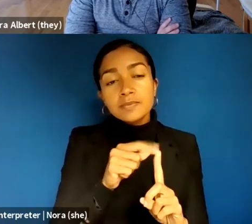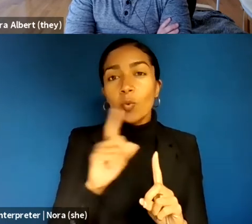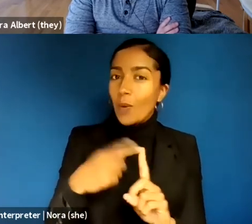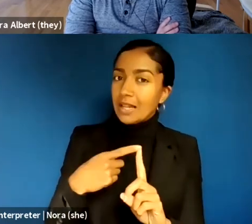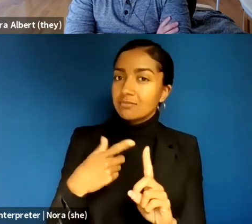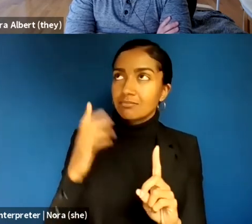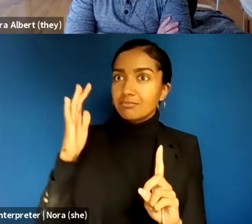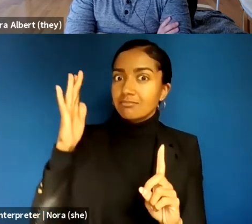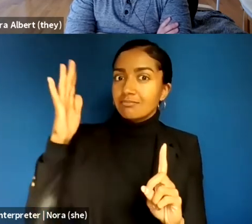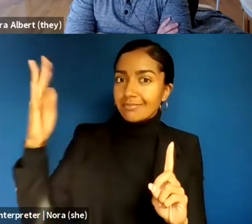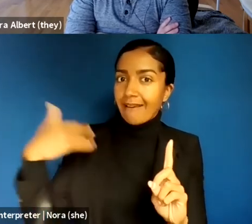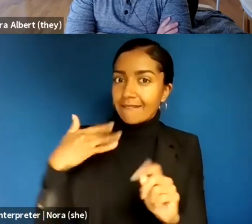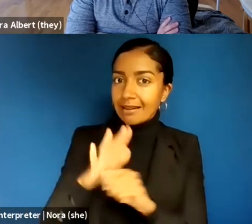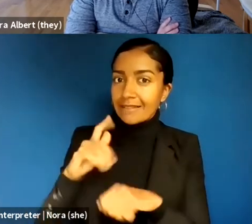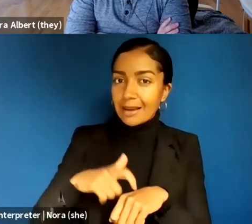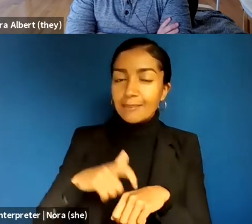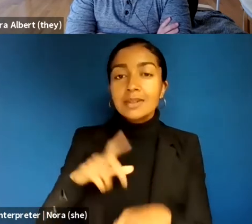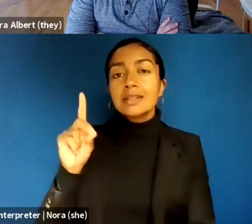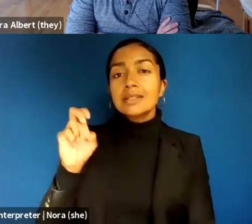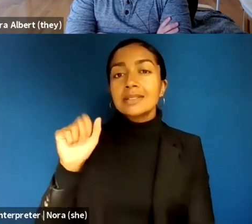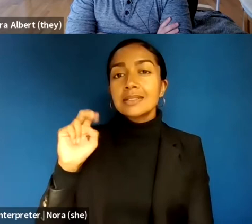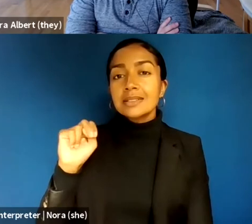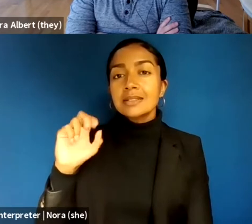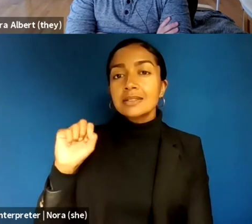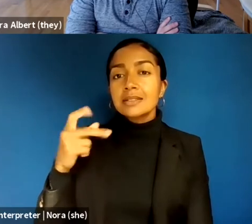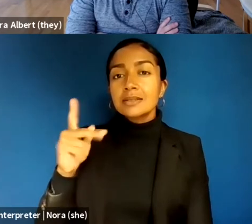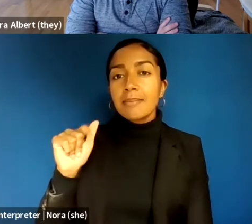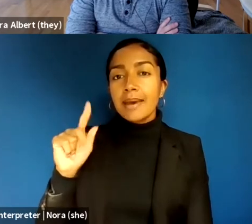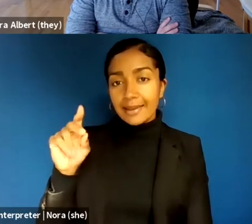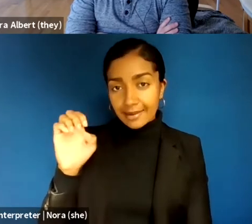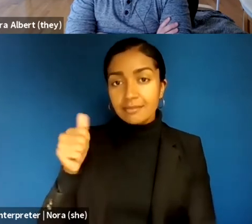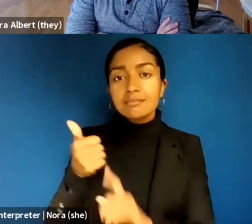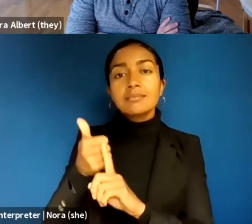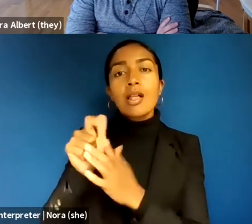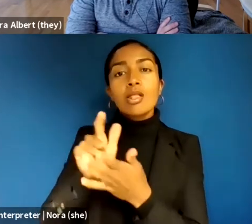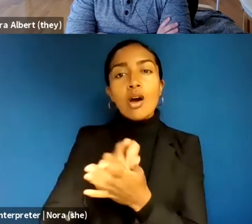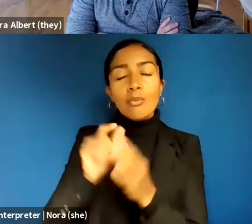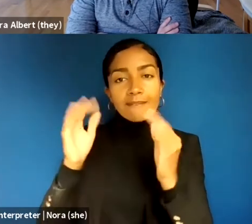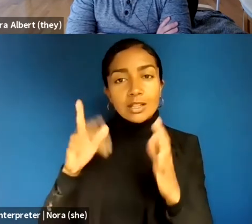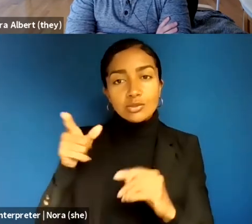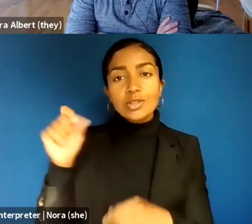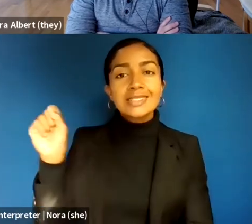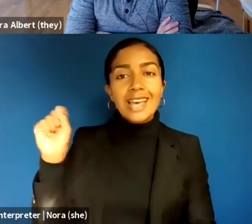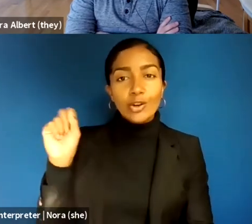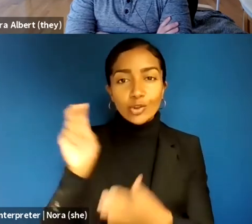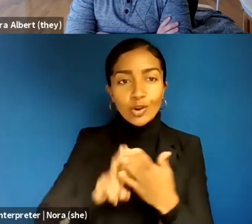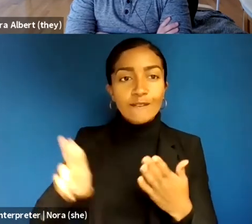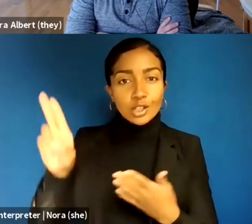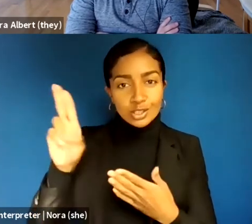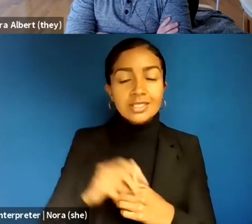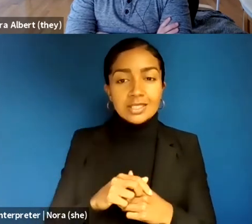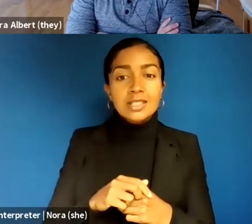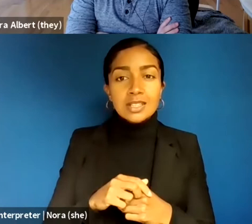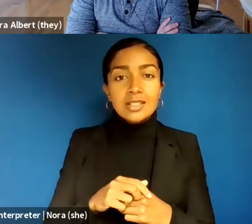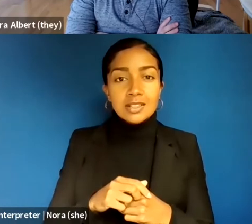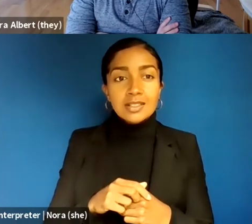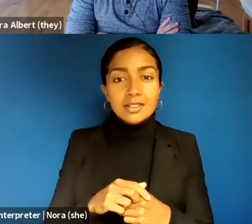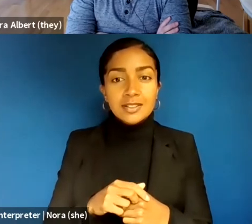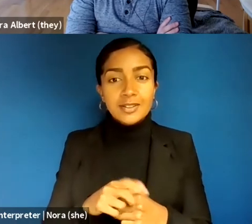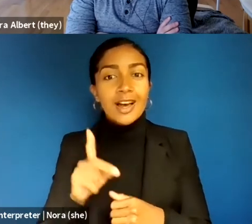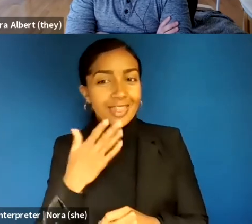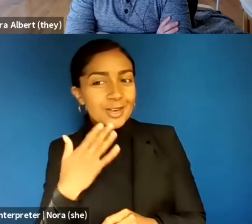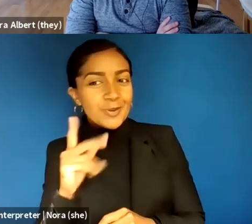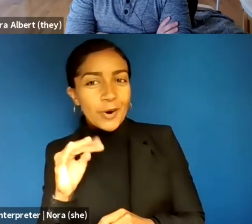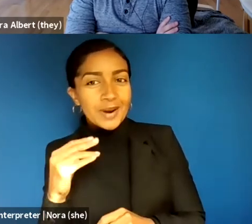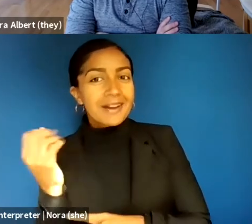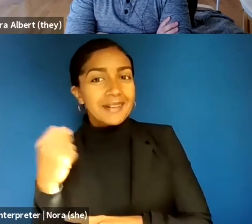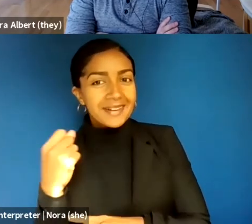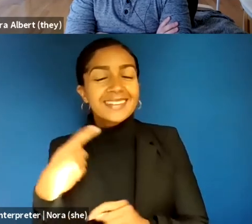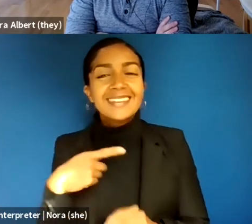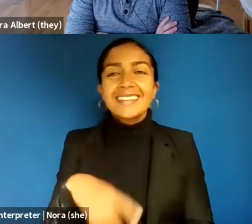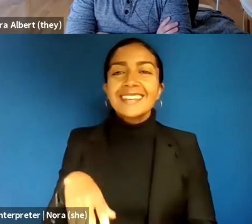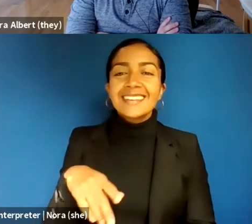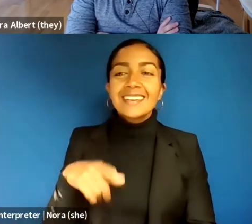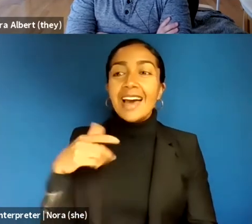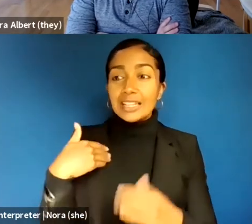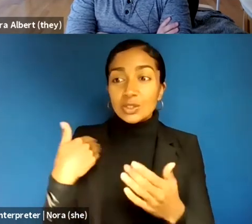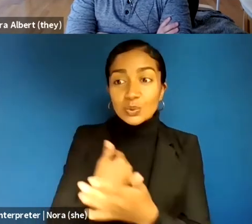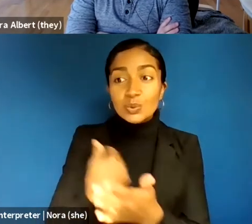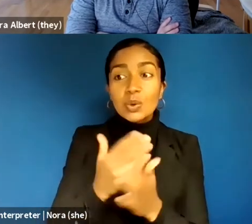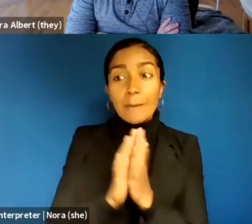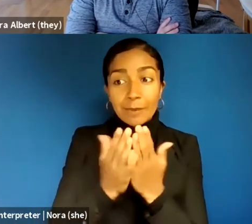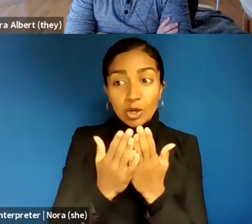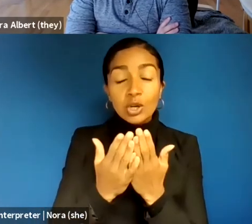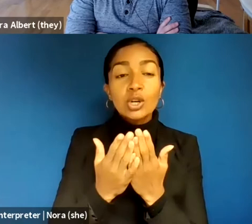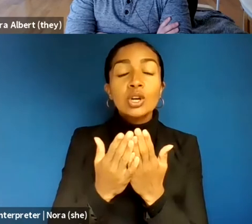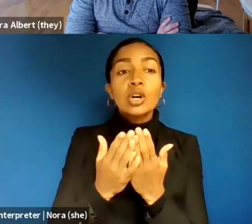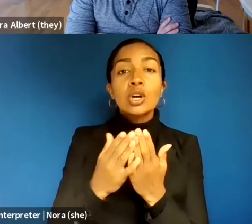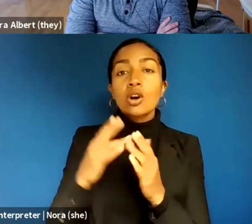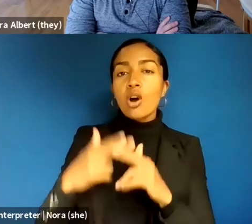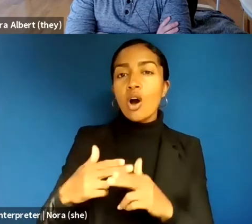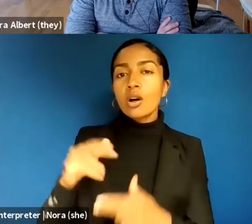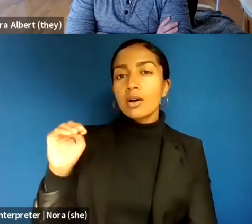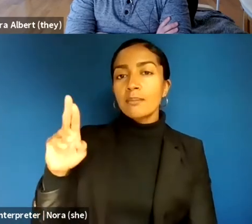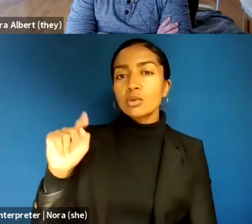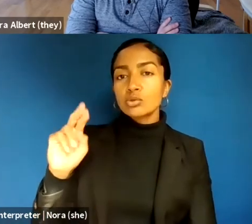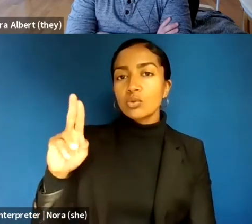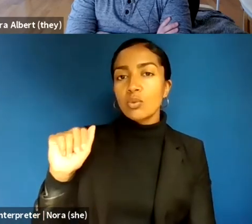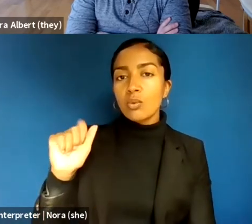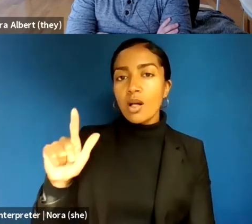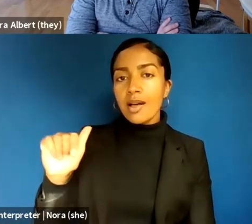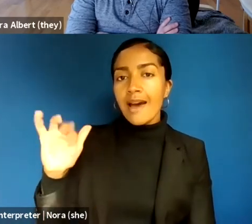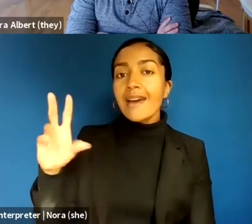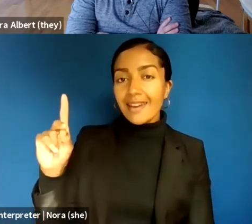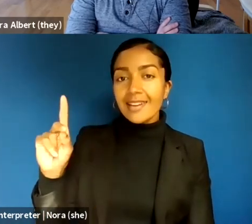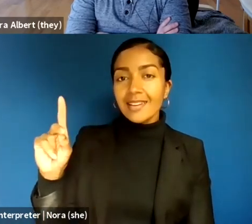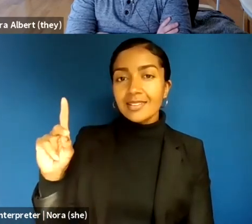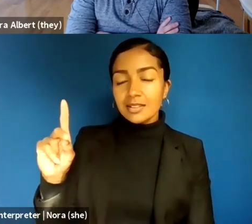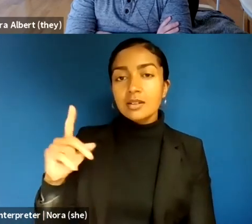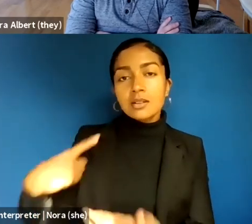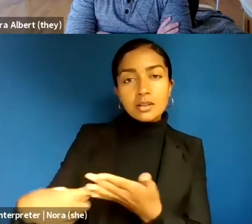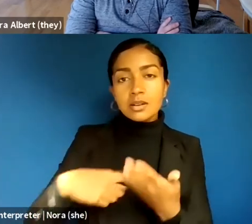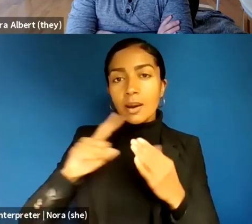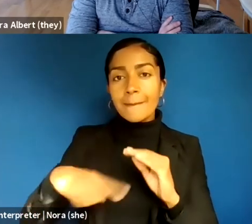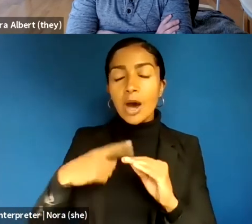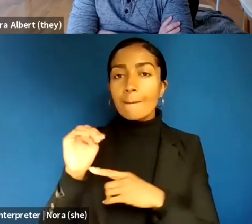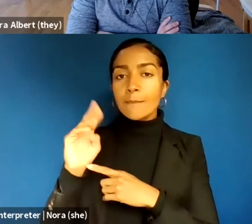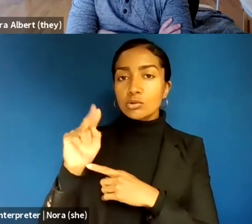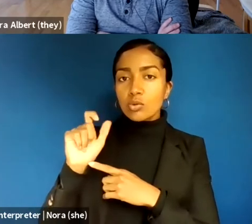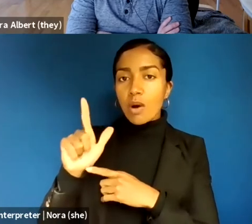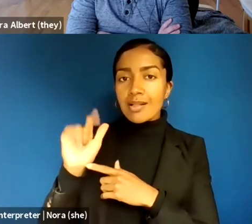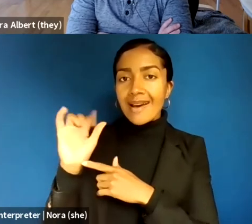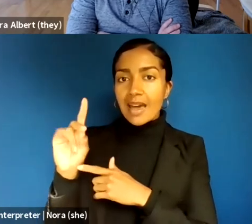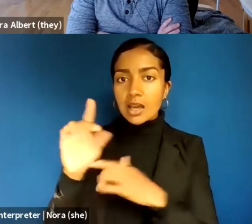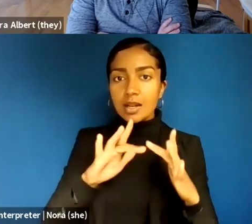And then the book that I'm like sort of most excited to dig into when I at some point have time, is Dean Spade, who is a law professor at Seattle University, has, thank you, Korica, has a new book called Mutual Aid, which is on sort of mutual aid networks and networks of solidarity and that's something I'm excited to dig into